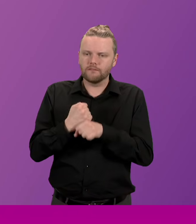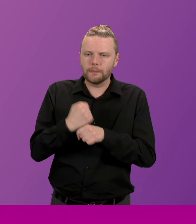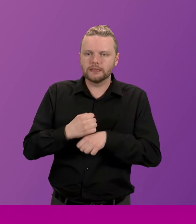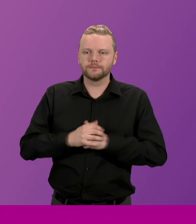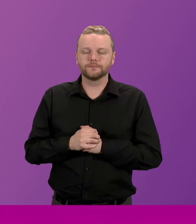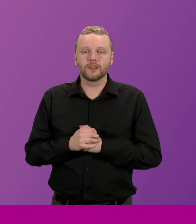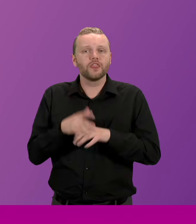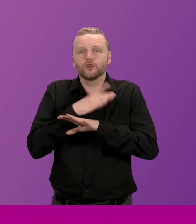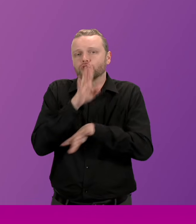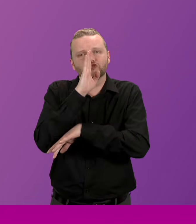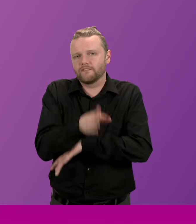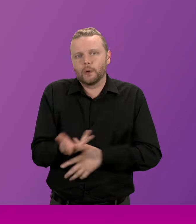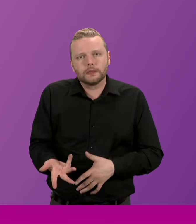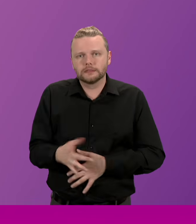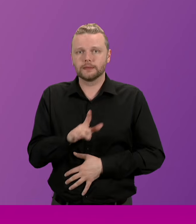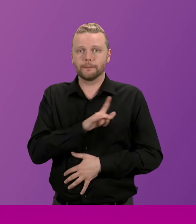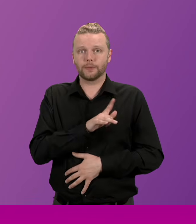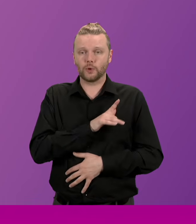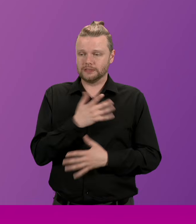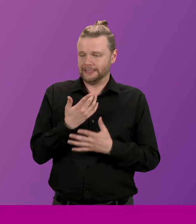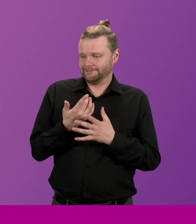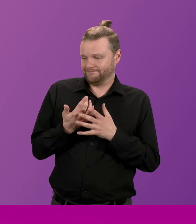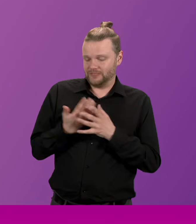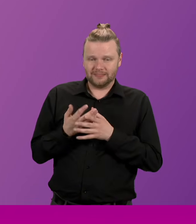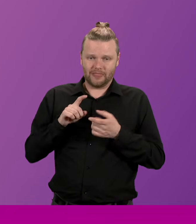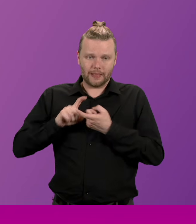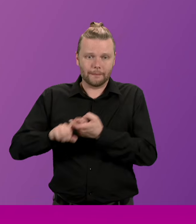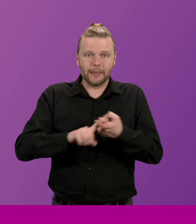are not straightforward, because of the nature of the commitments that are sought,